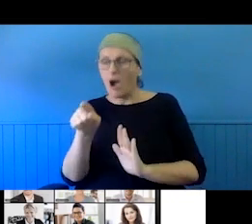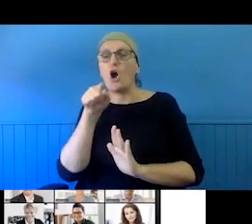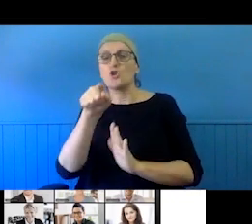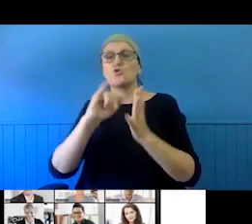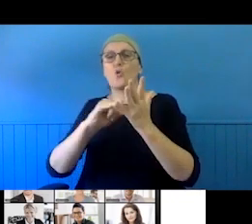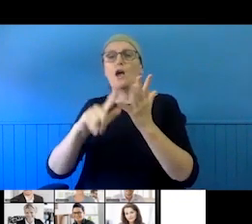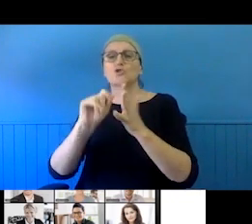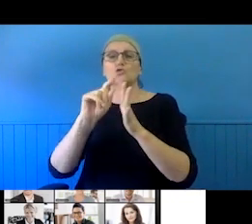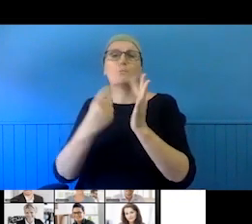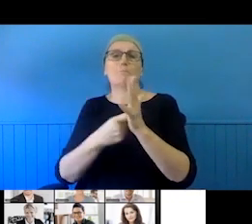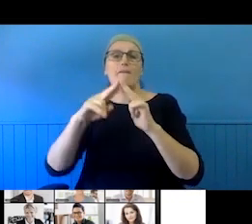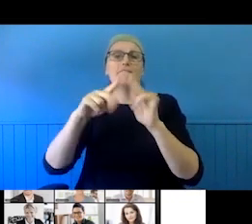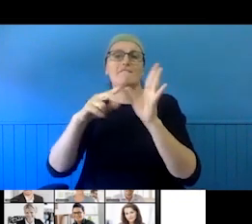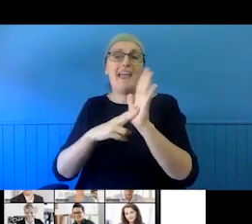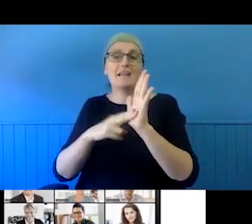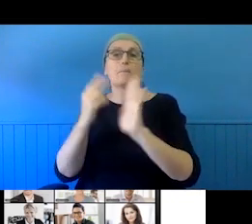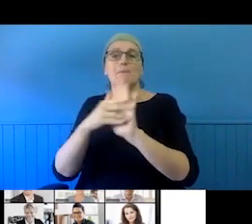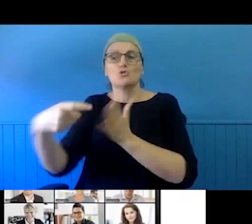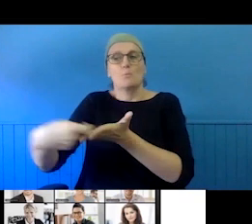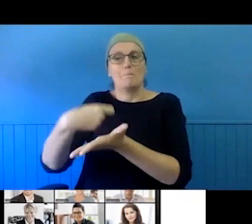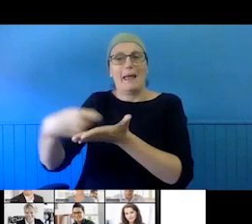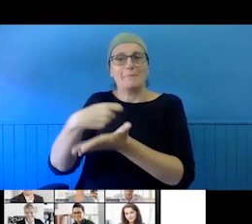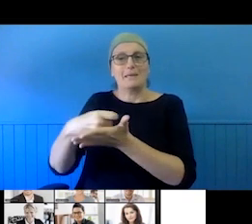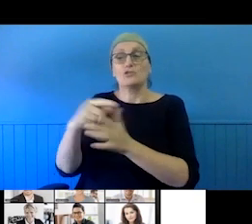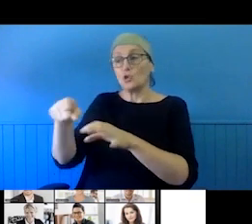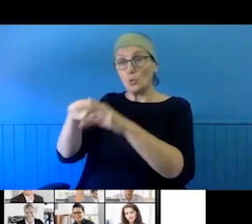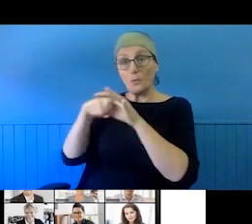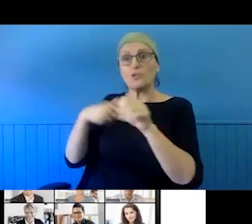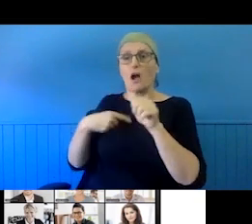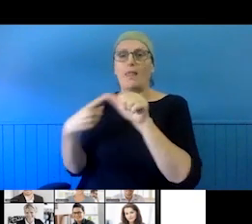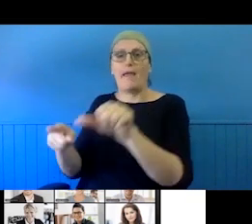channel. Or you can do what's called SuperChat - pay to have your chat or